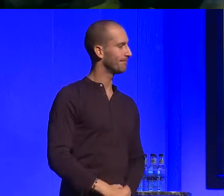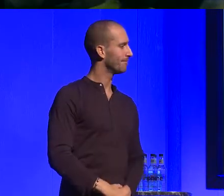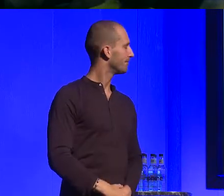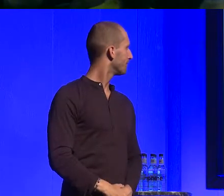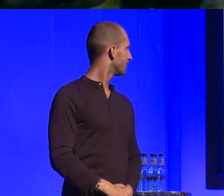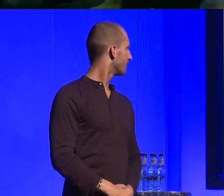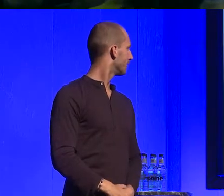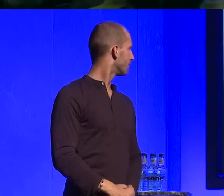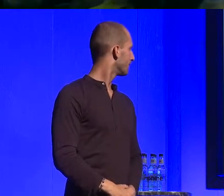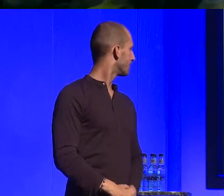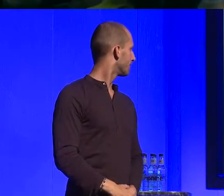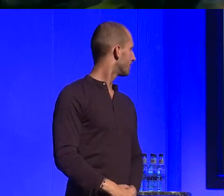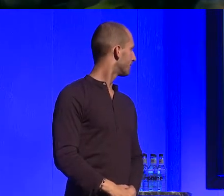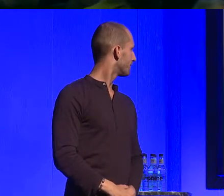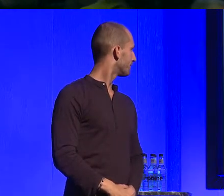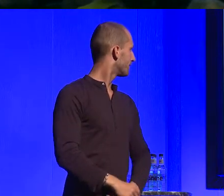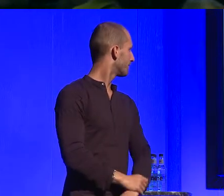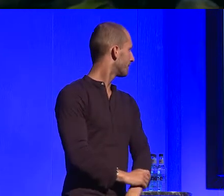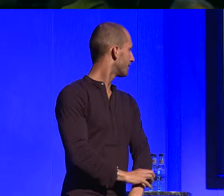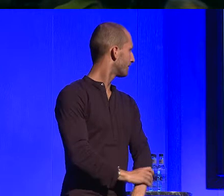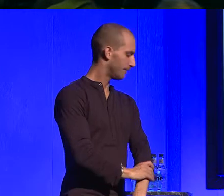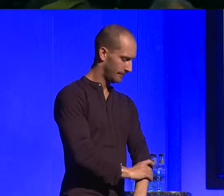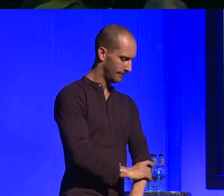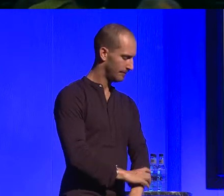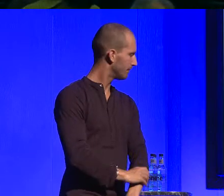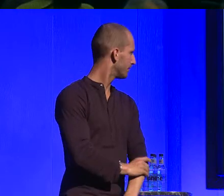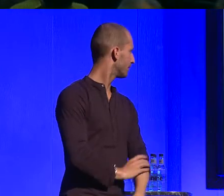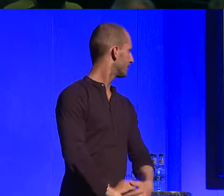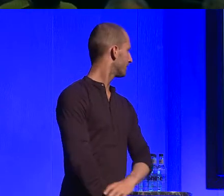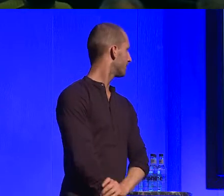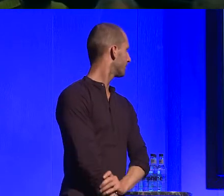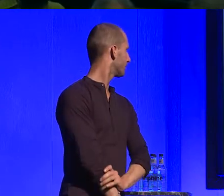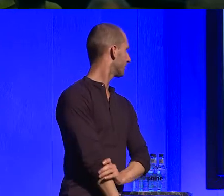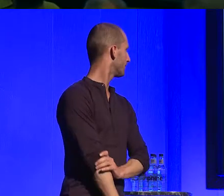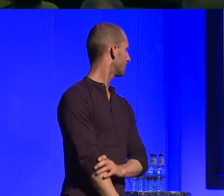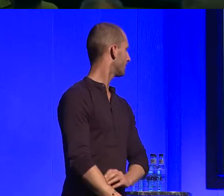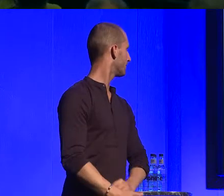So the data conversation goes into the seven-day services conversation, and Fiona gave us a